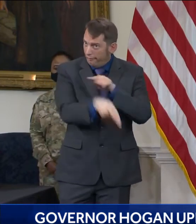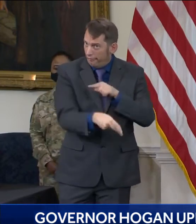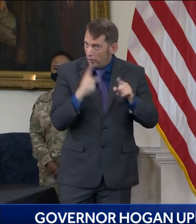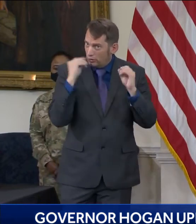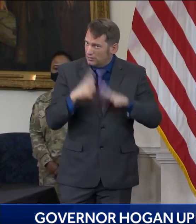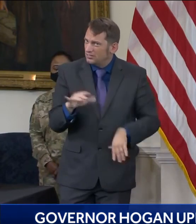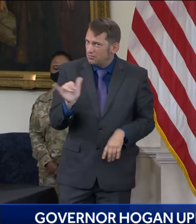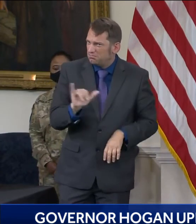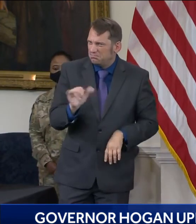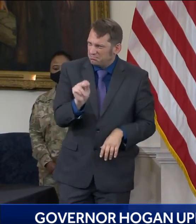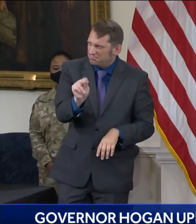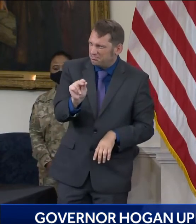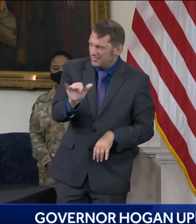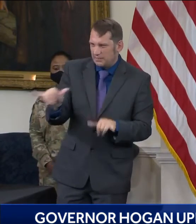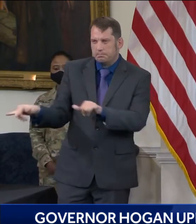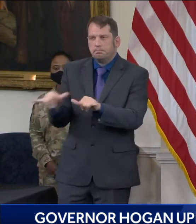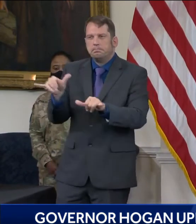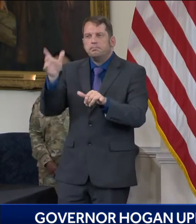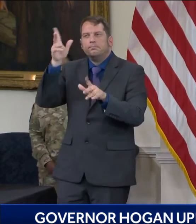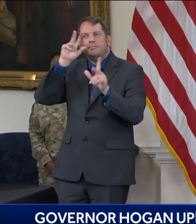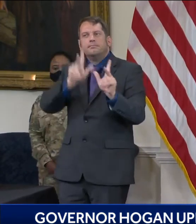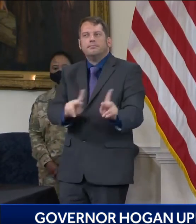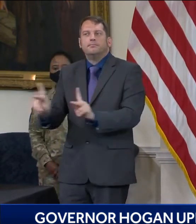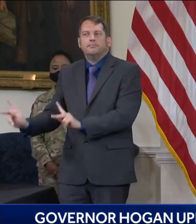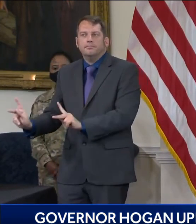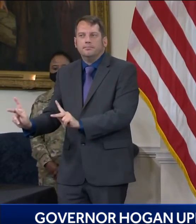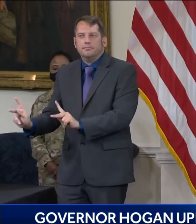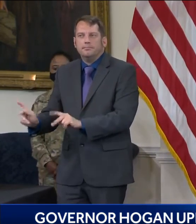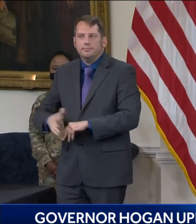WE HAVE GOT TO IMPROVE THE TRAINING, DE-ESCALATION